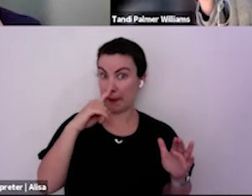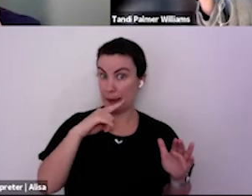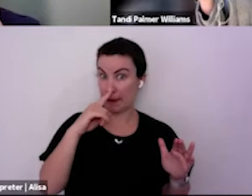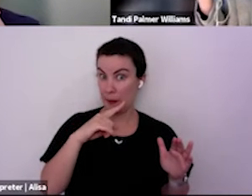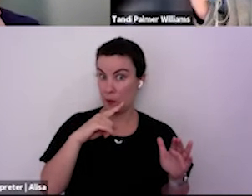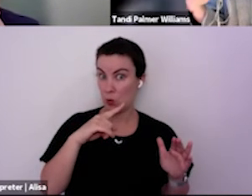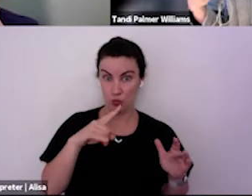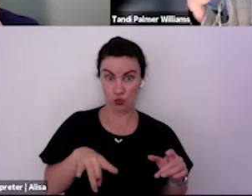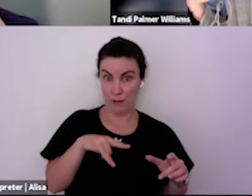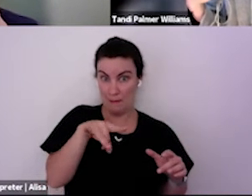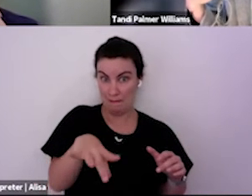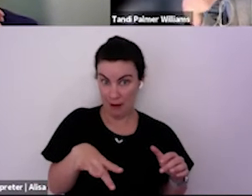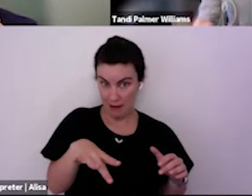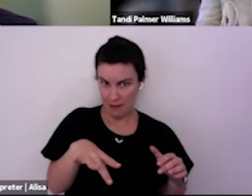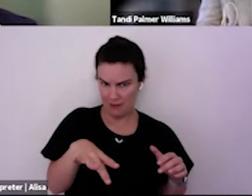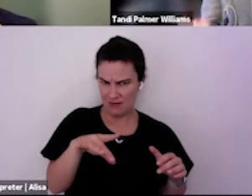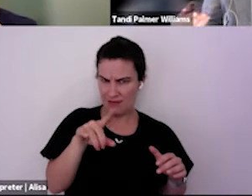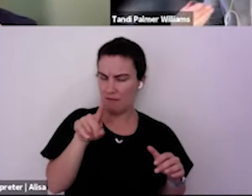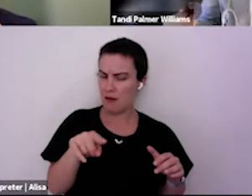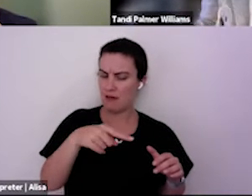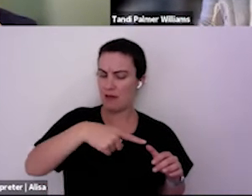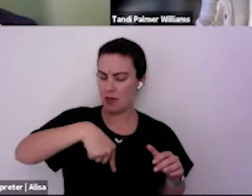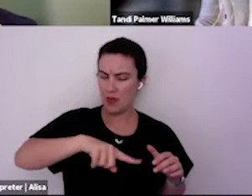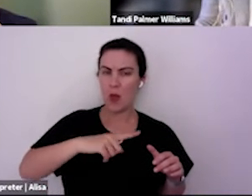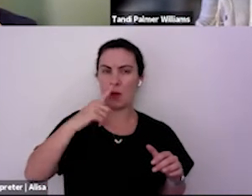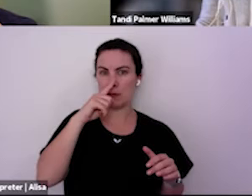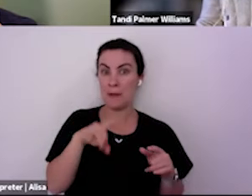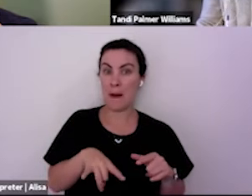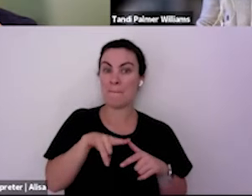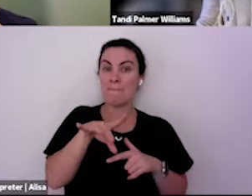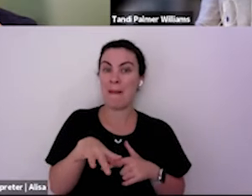of that market, it's kind of been away deeper market because those paying are willing to